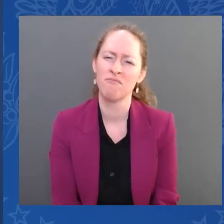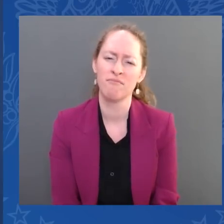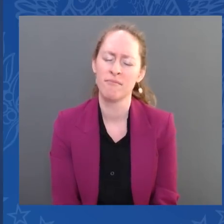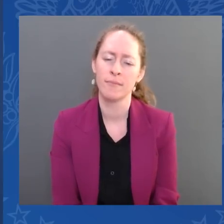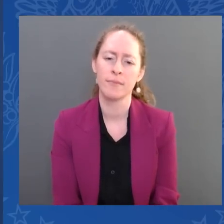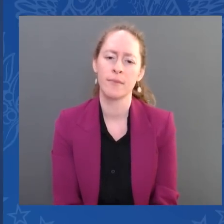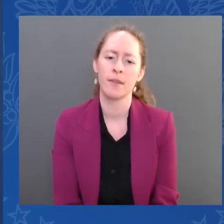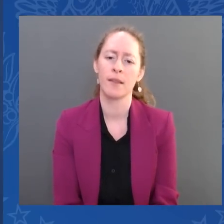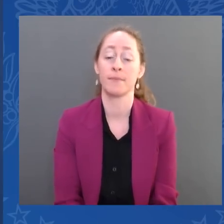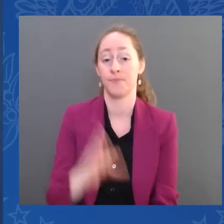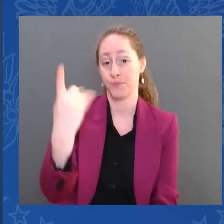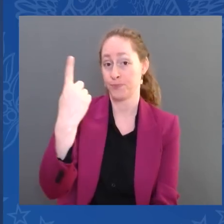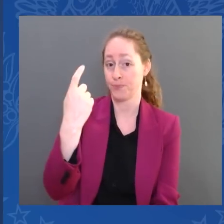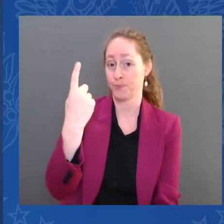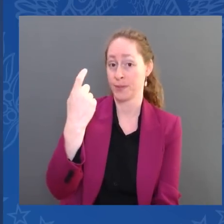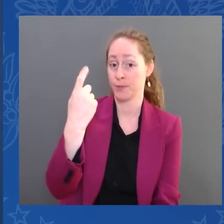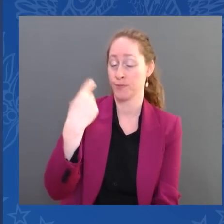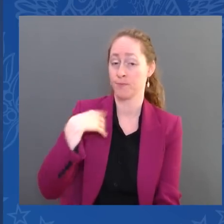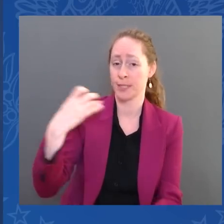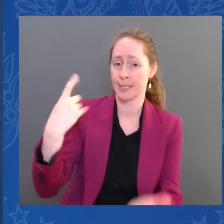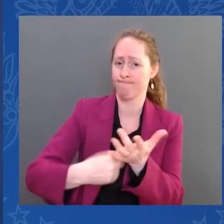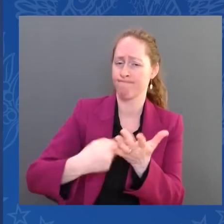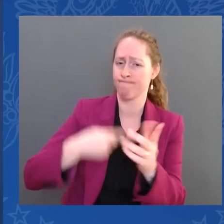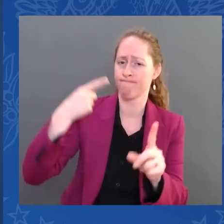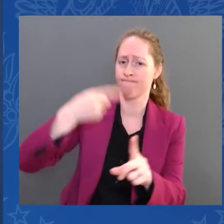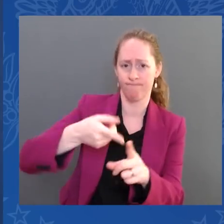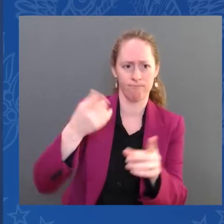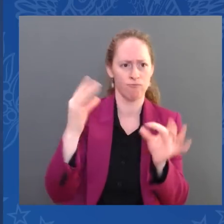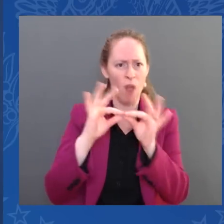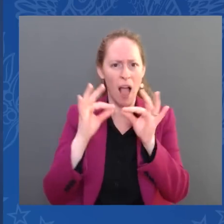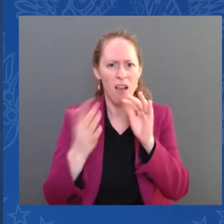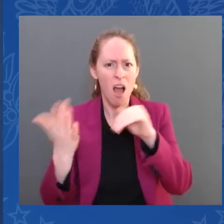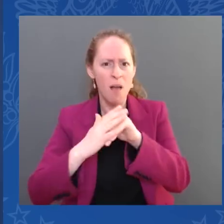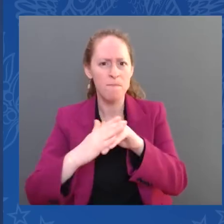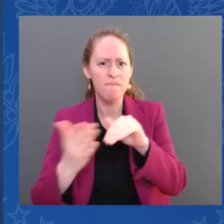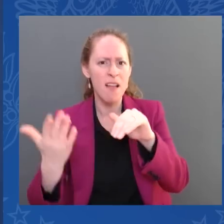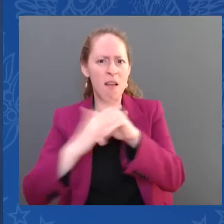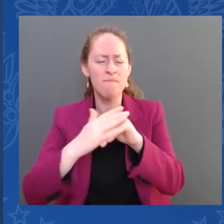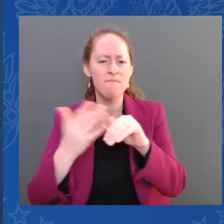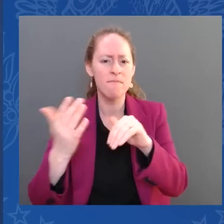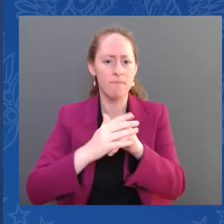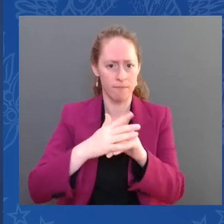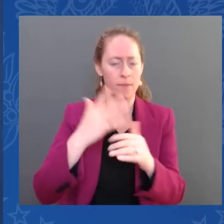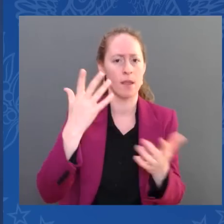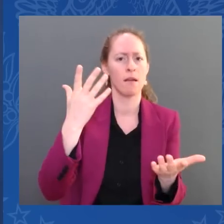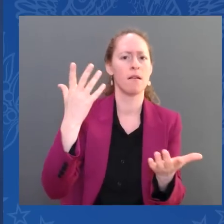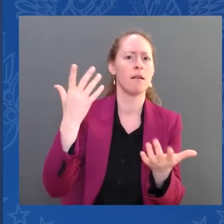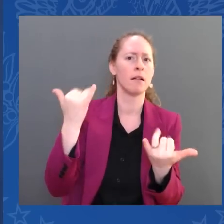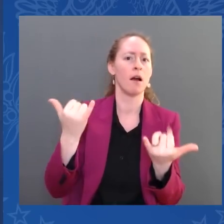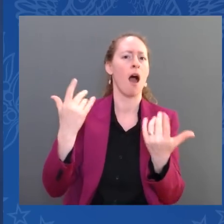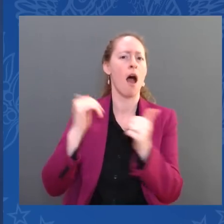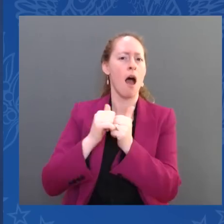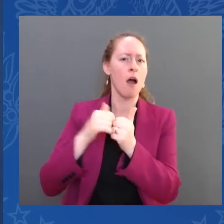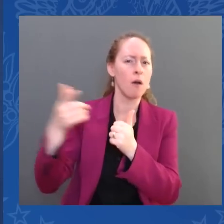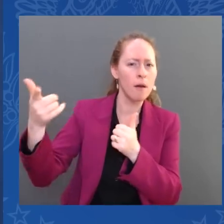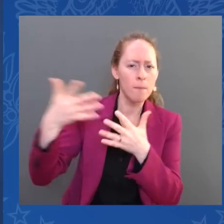The reason this matters to families is because reducing the deficit is another way to ease inflation. My friends on the Republican side